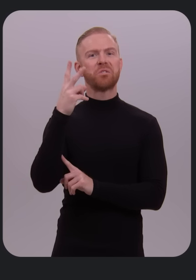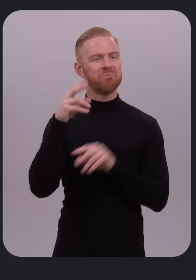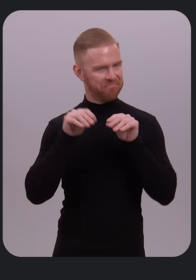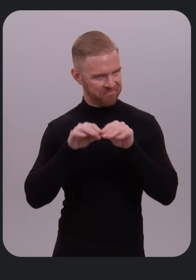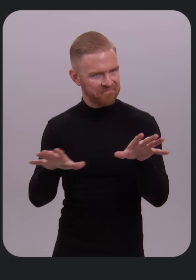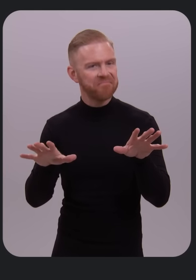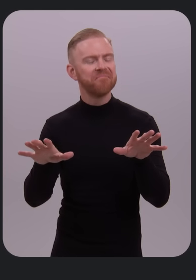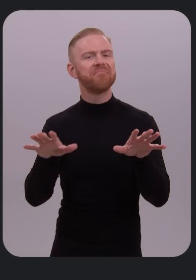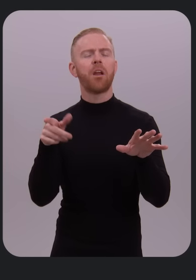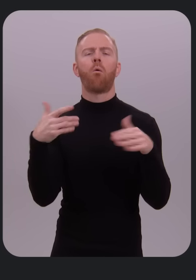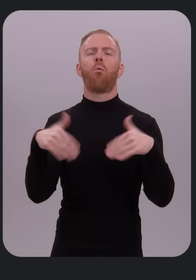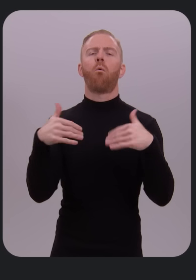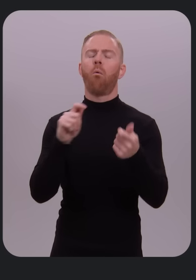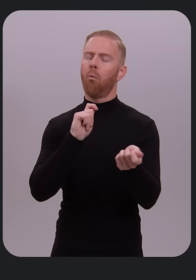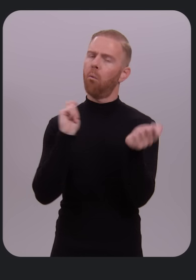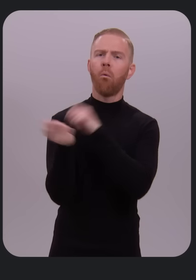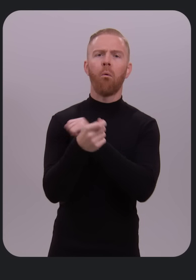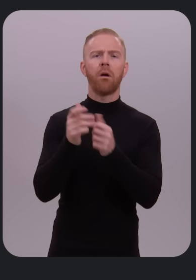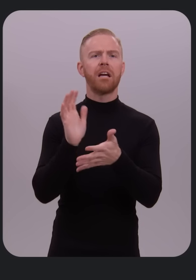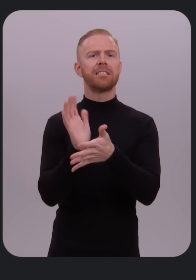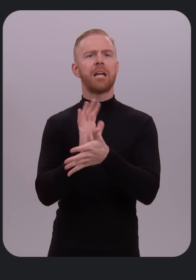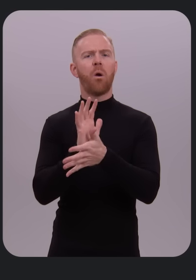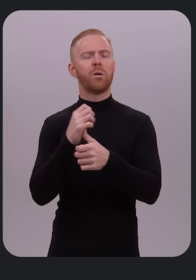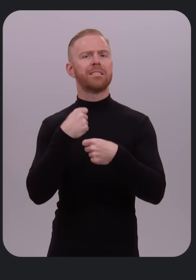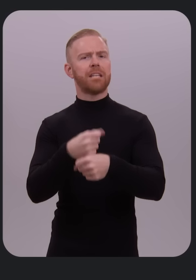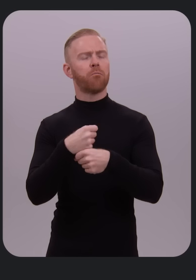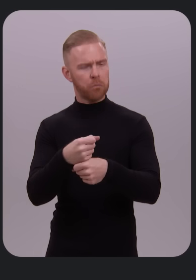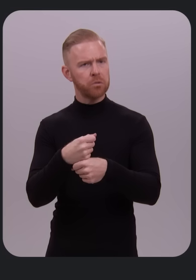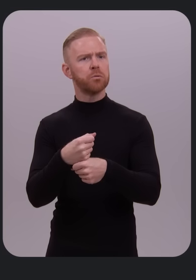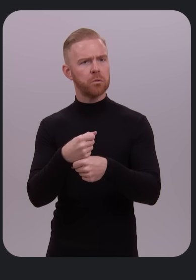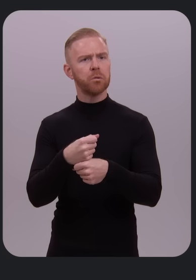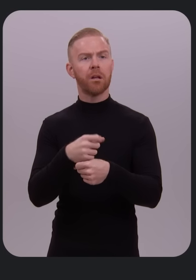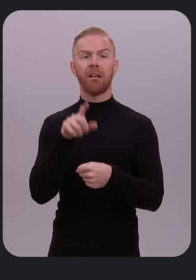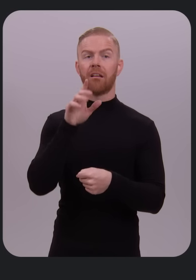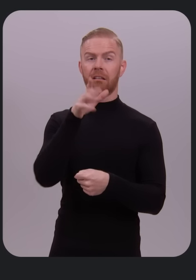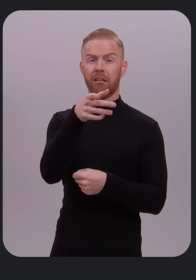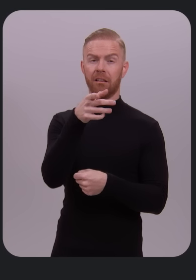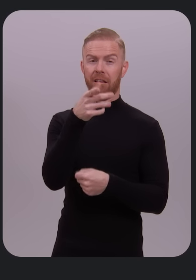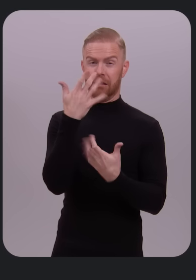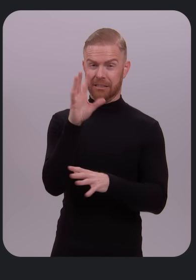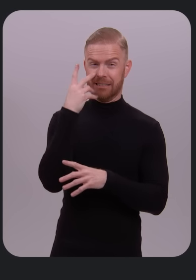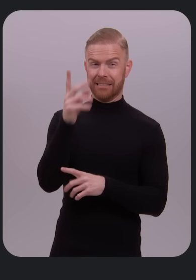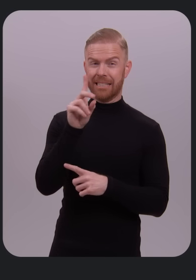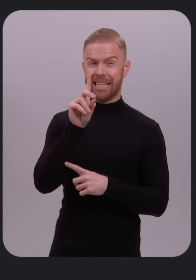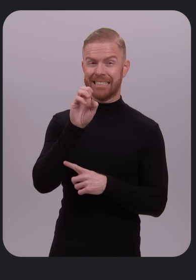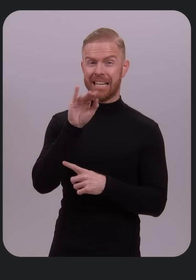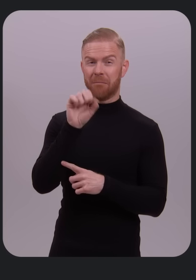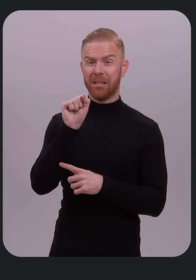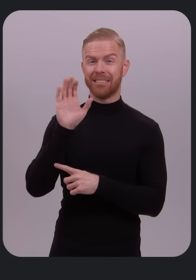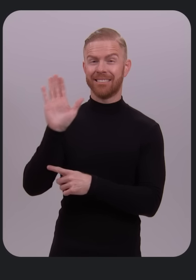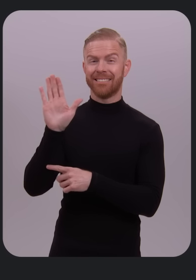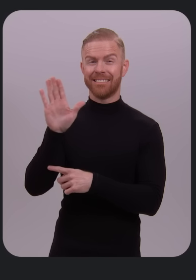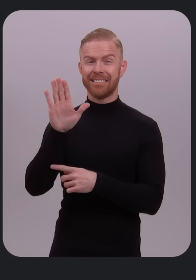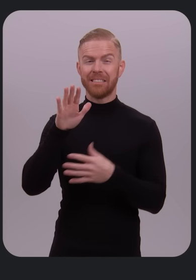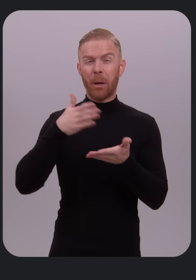redefined video generation for the industry. And if you saw Demis's sizzling onions post yesterday,